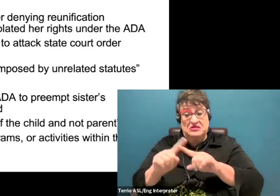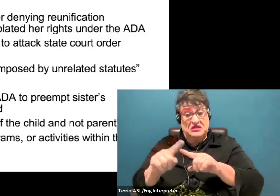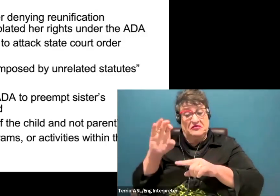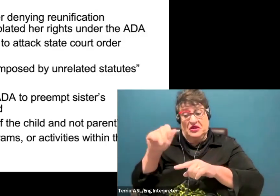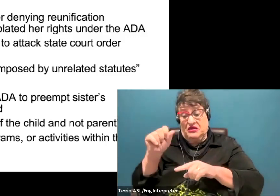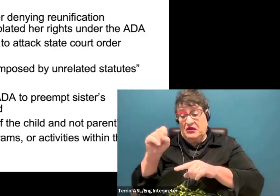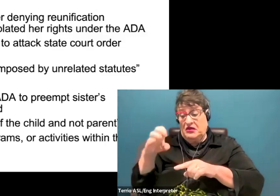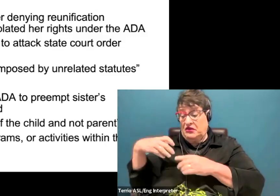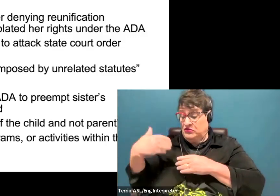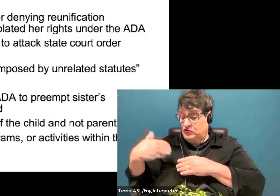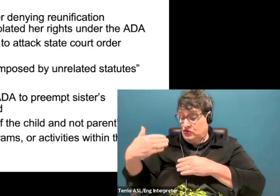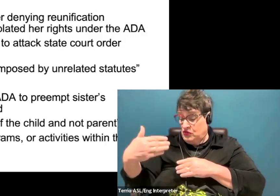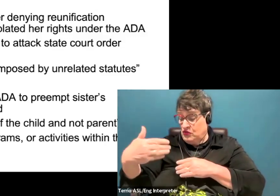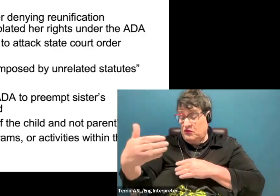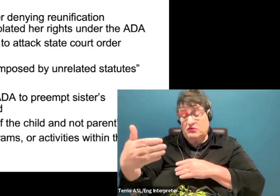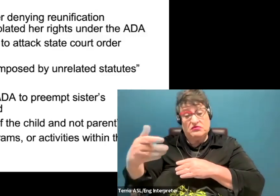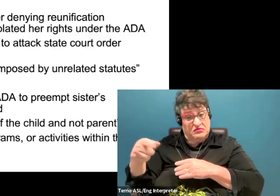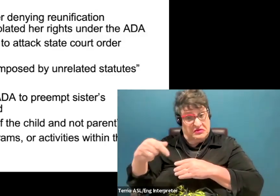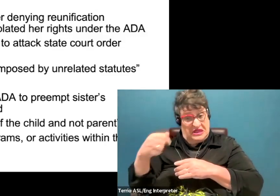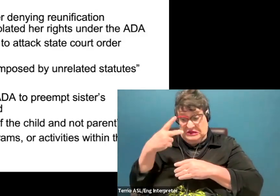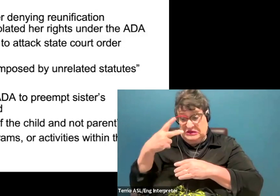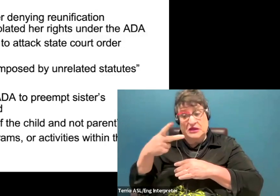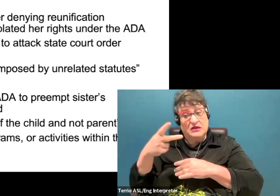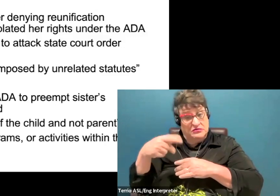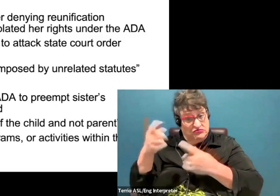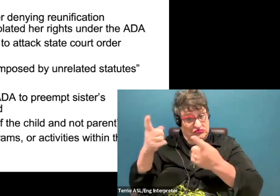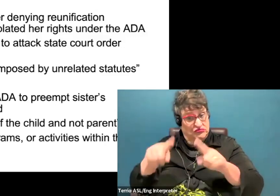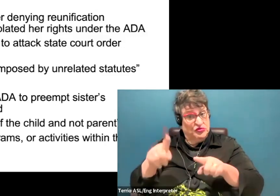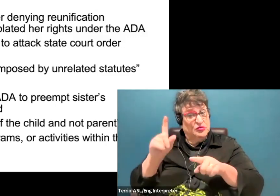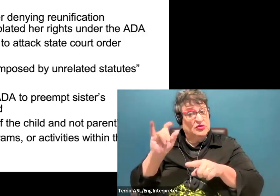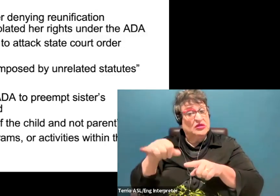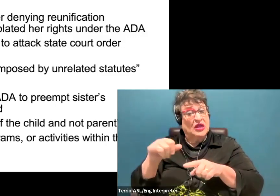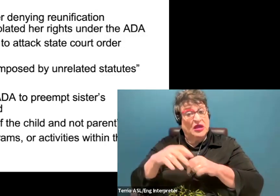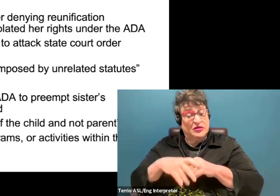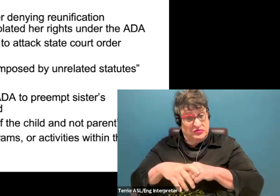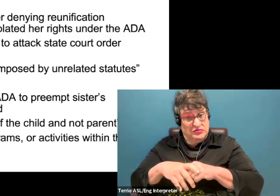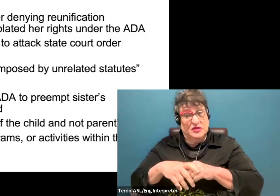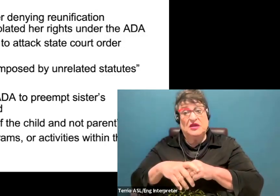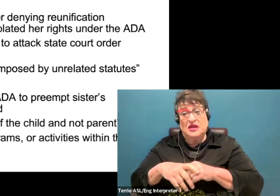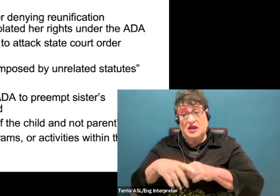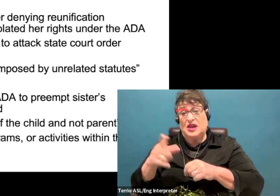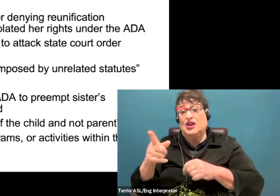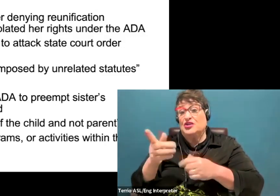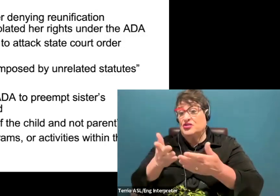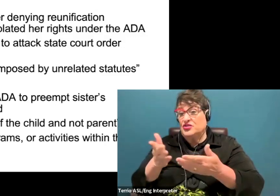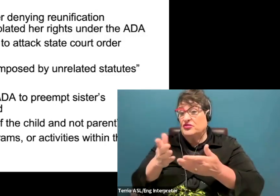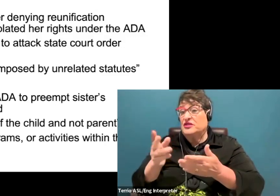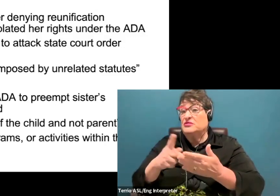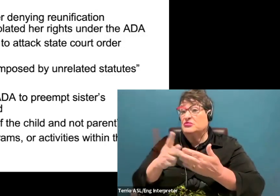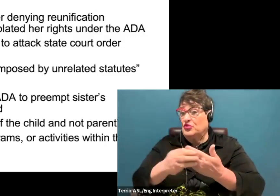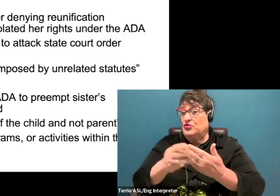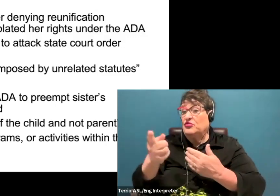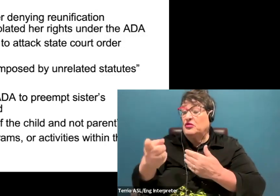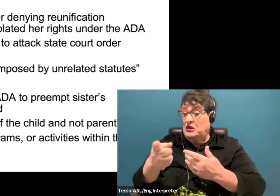also affirms that that, you know, services, programs and activities counts and subsumes everything child welfare agencies do,